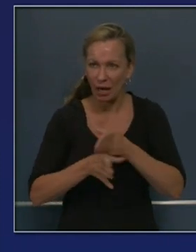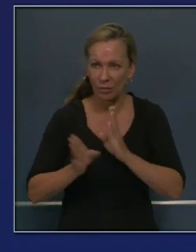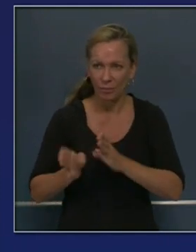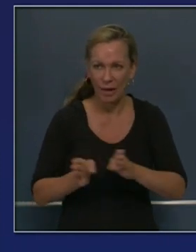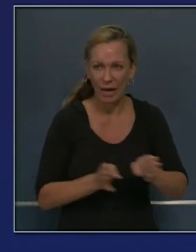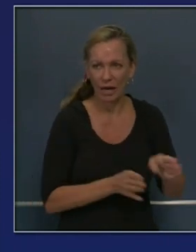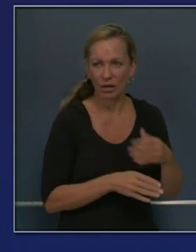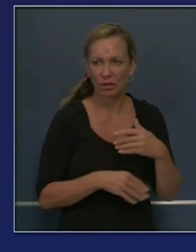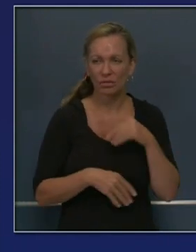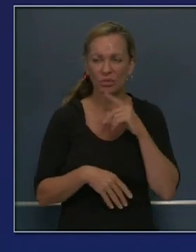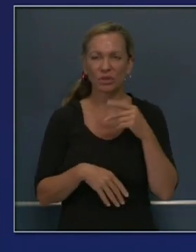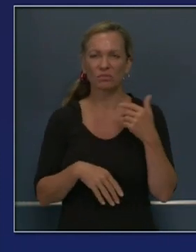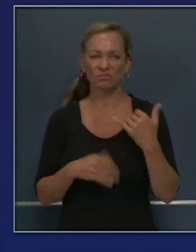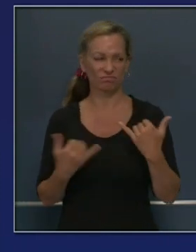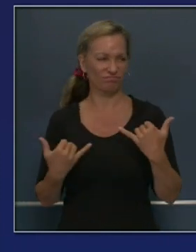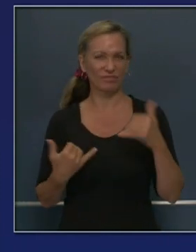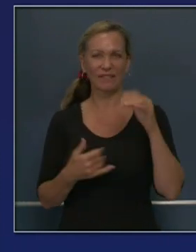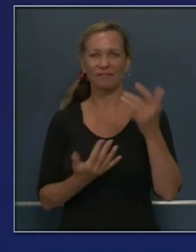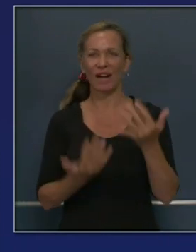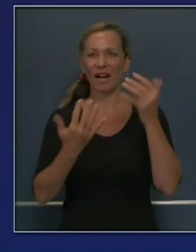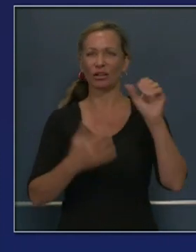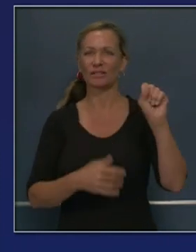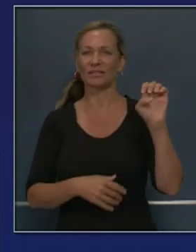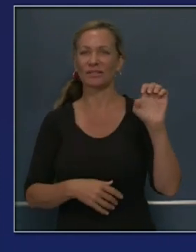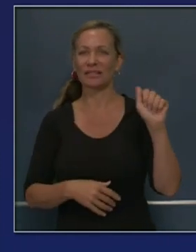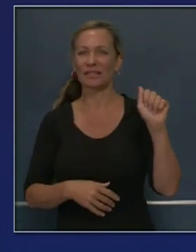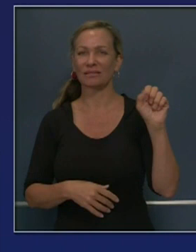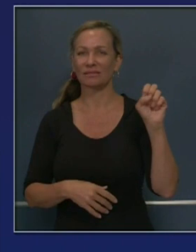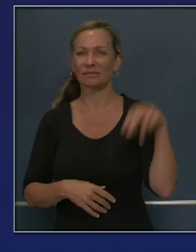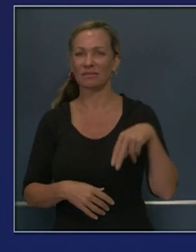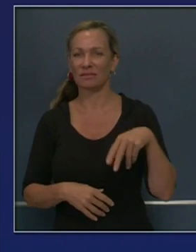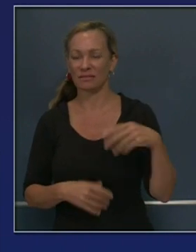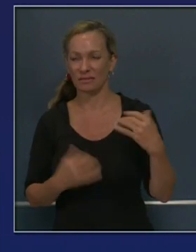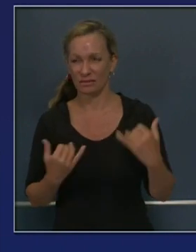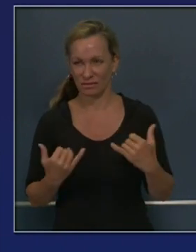WE HAVE A NUMBER OF STRATEGIES WE ESTABLISHED MONTHS AGO WHEN WE HIGHLIGHTED APPROPRIATION TO